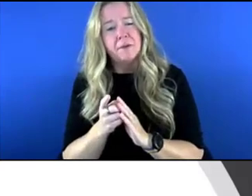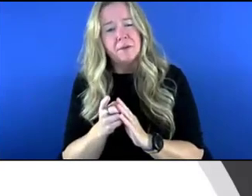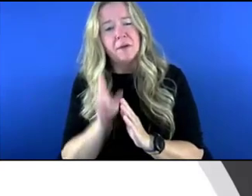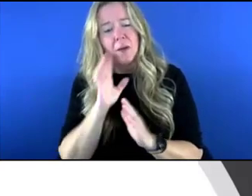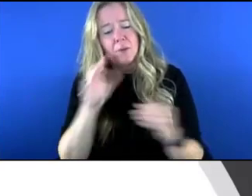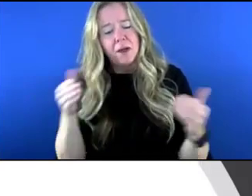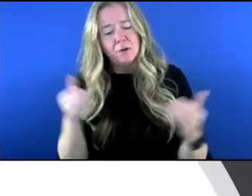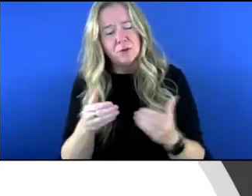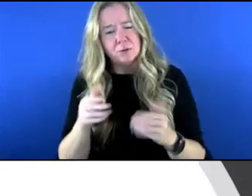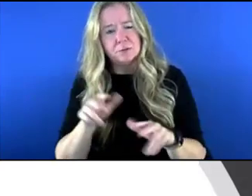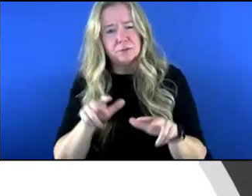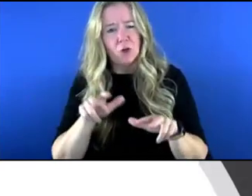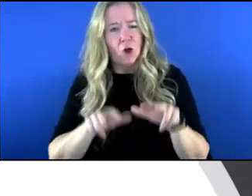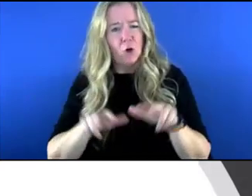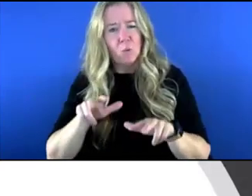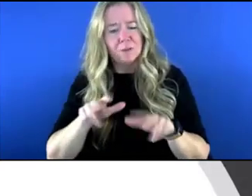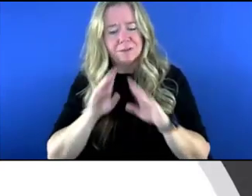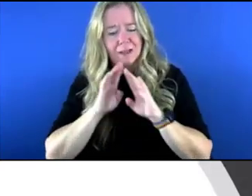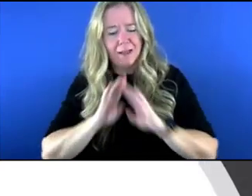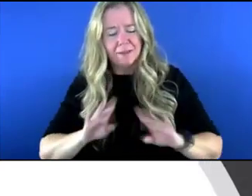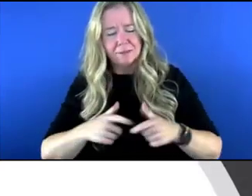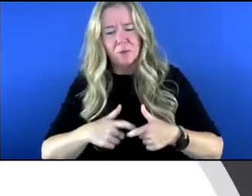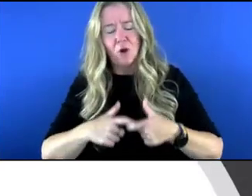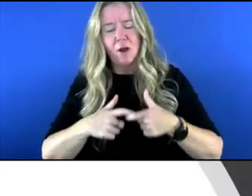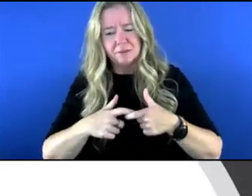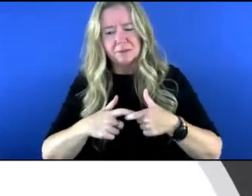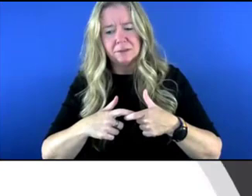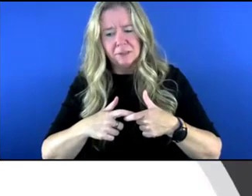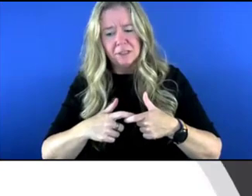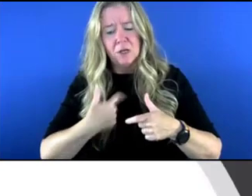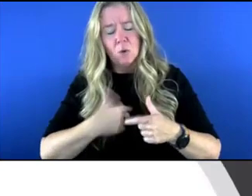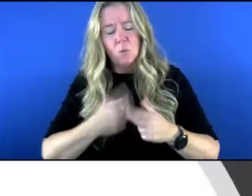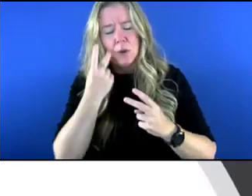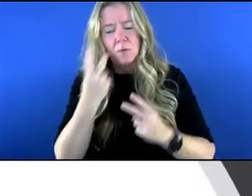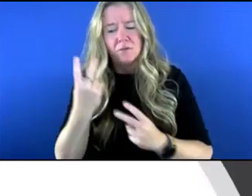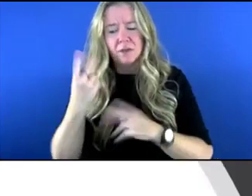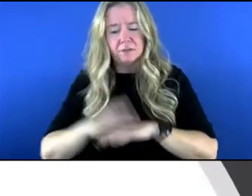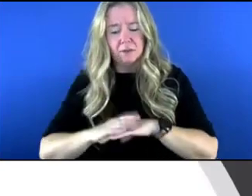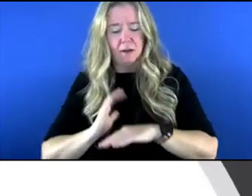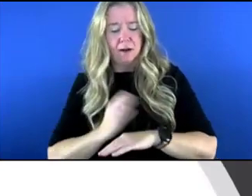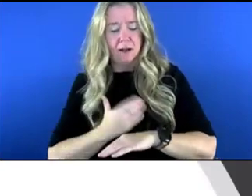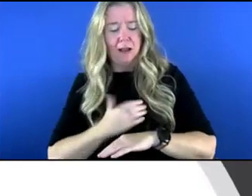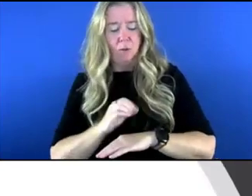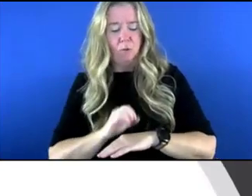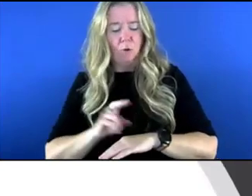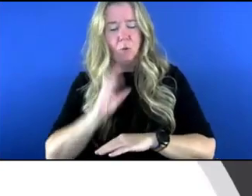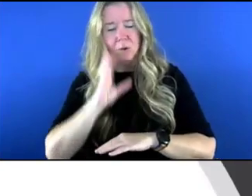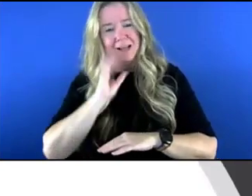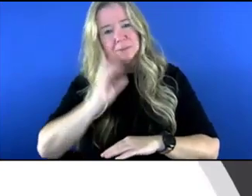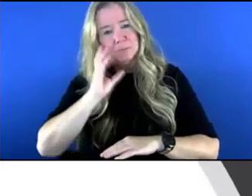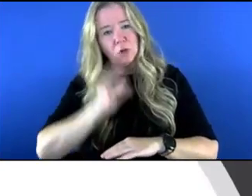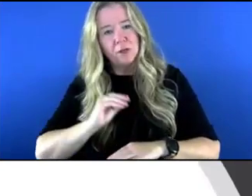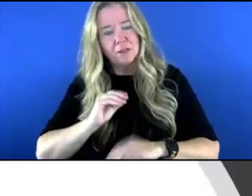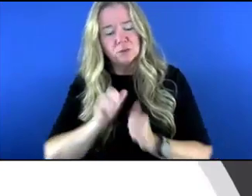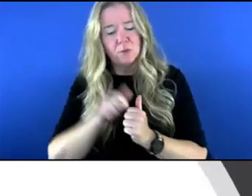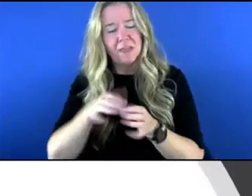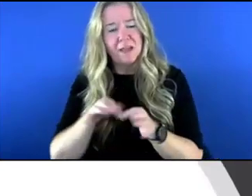an awkward silence, and pause as we reflect on our own experiences and this phrase, DHH+,